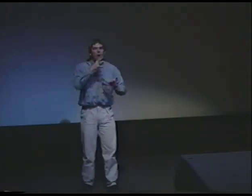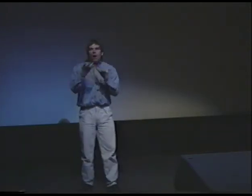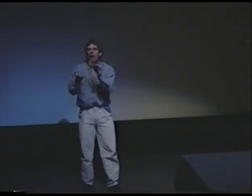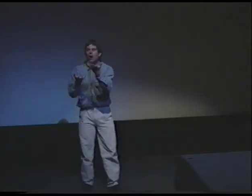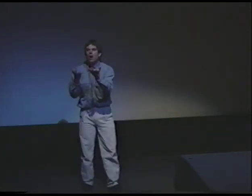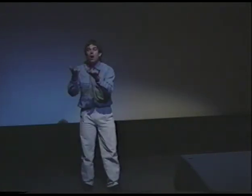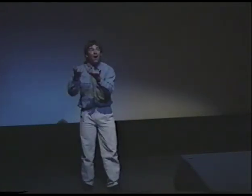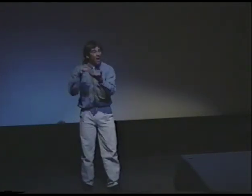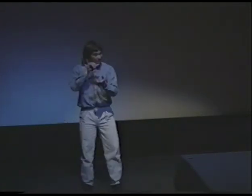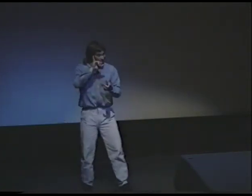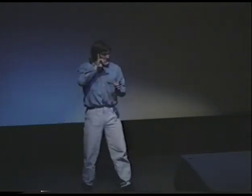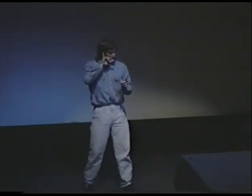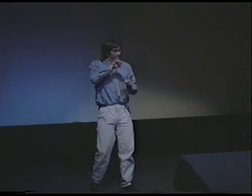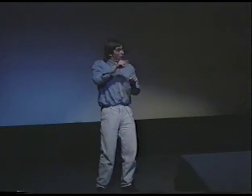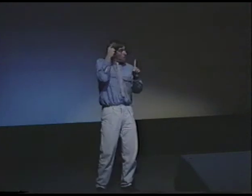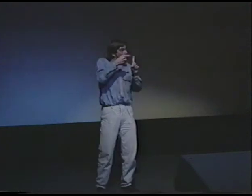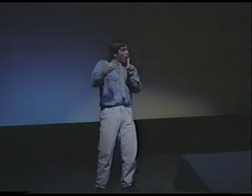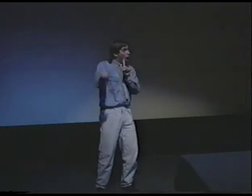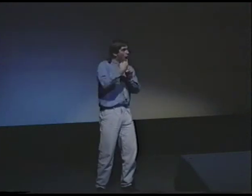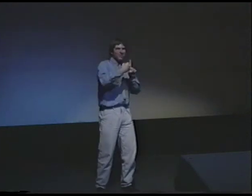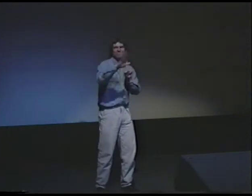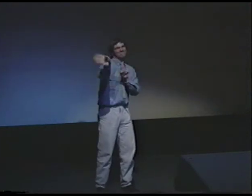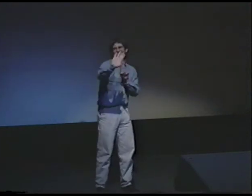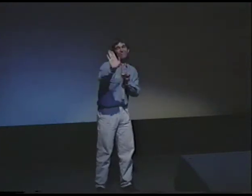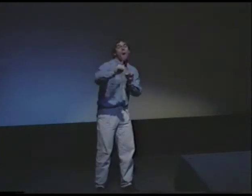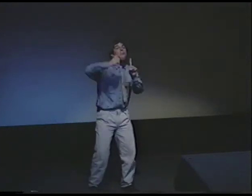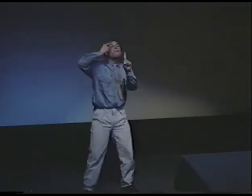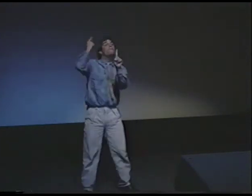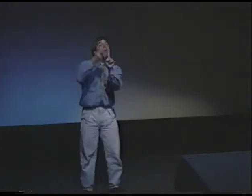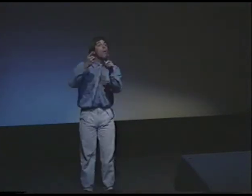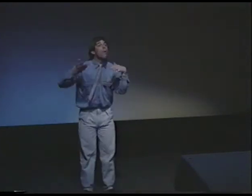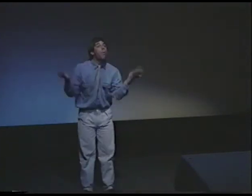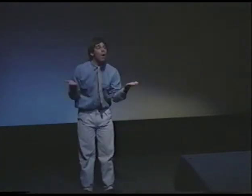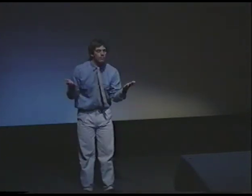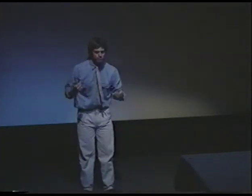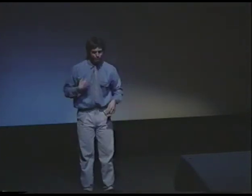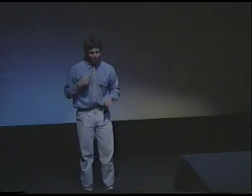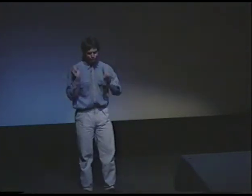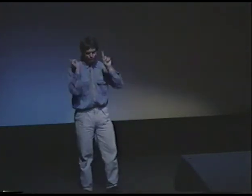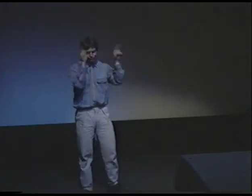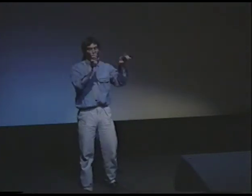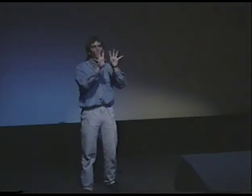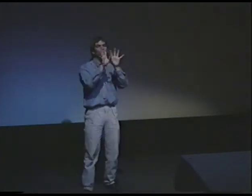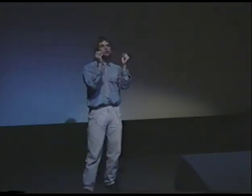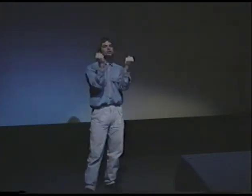It was a little frustrating trying to communicate. That's not what really, really hit me.